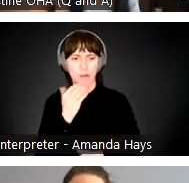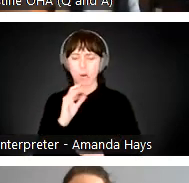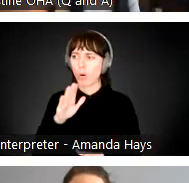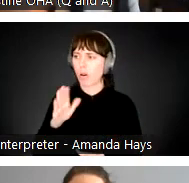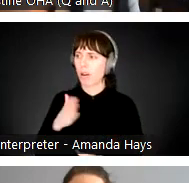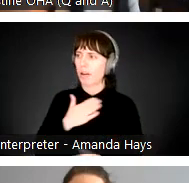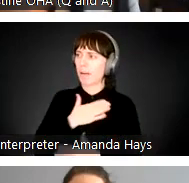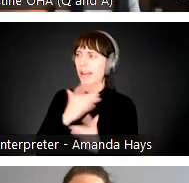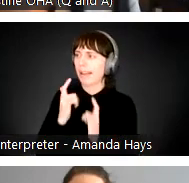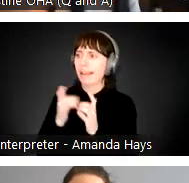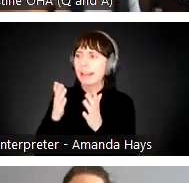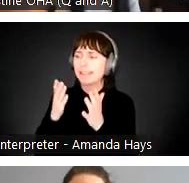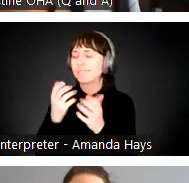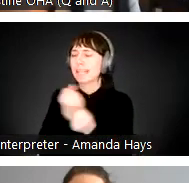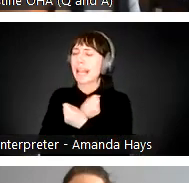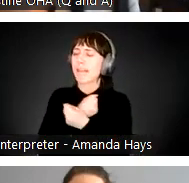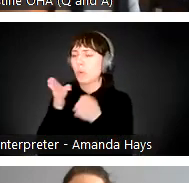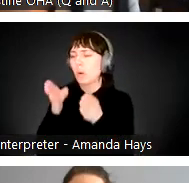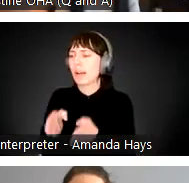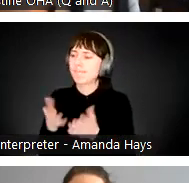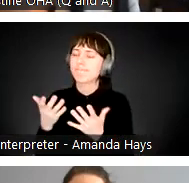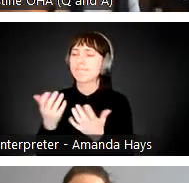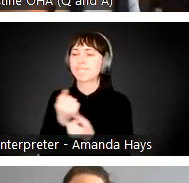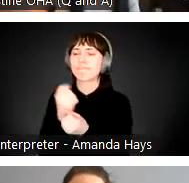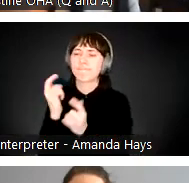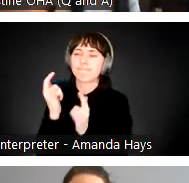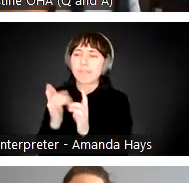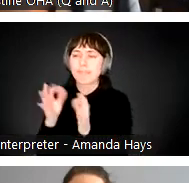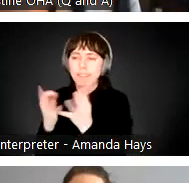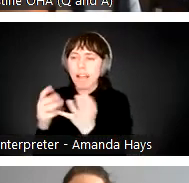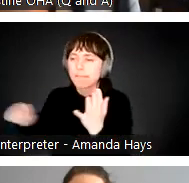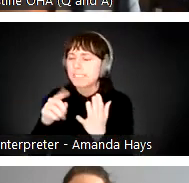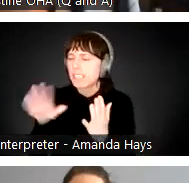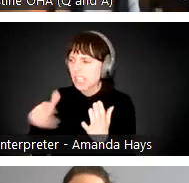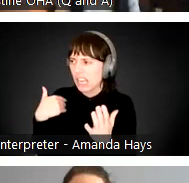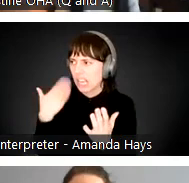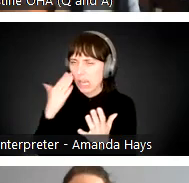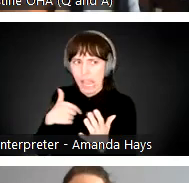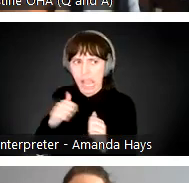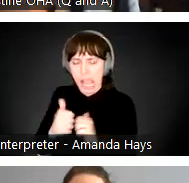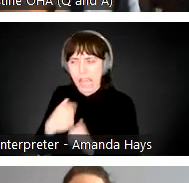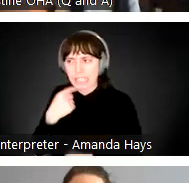diabetic, is something that we don't typically put in the medical space, right?